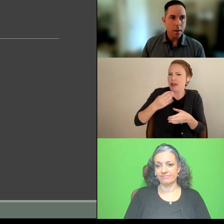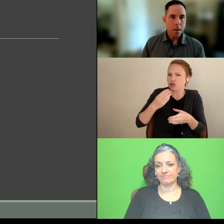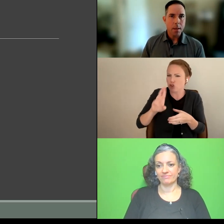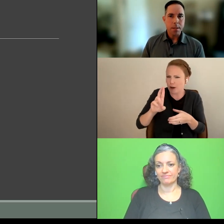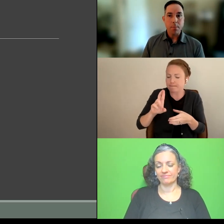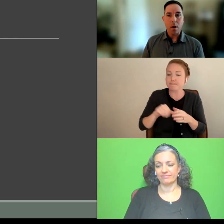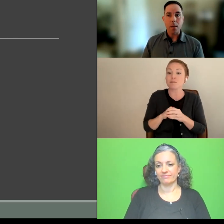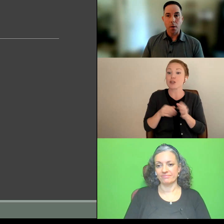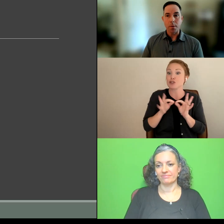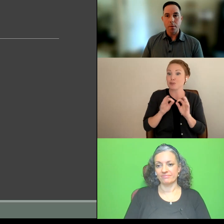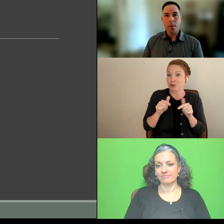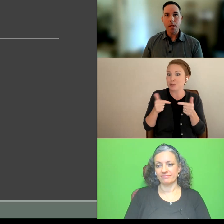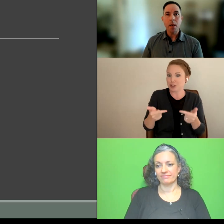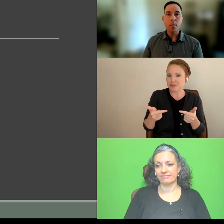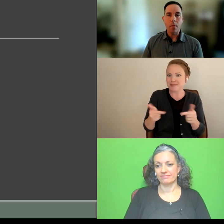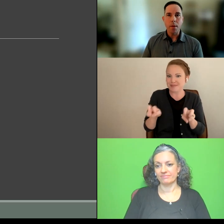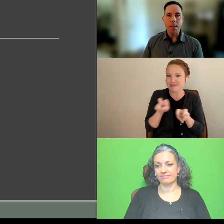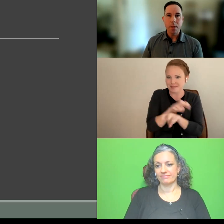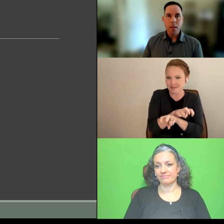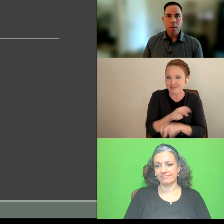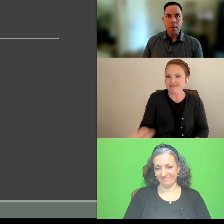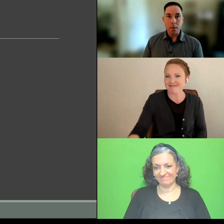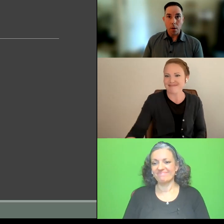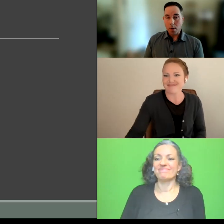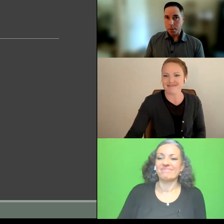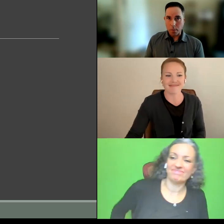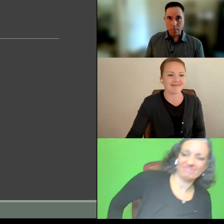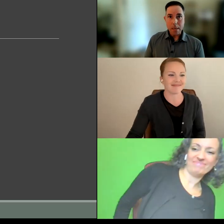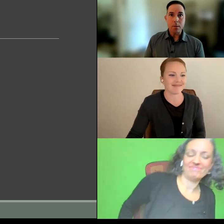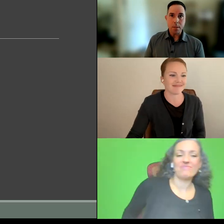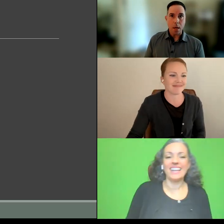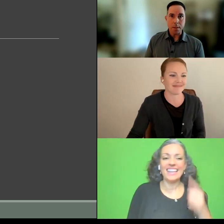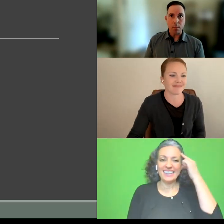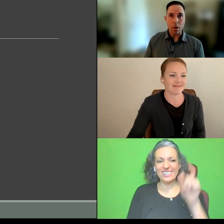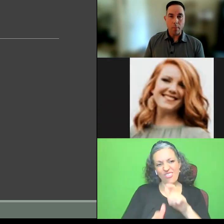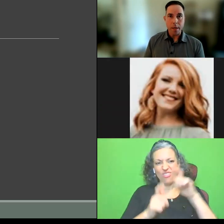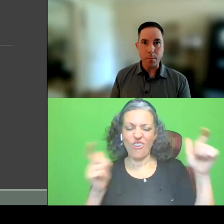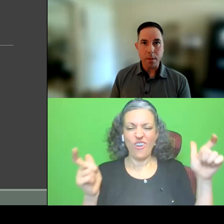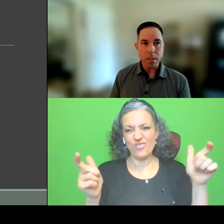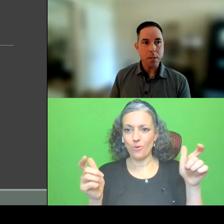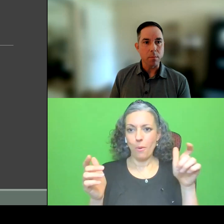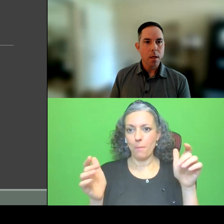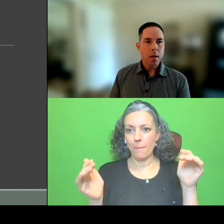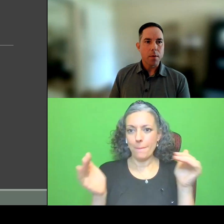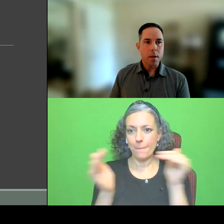One is as a product owner, we are thinking about this large or medium-sized employment management system,